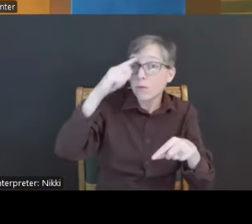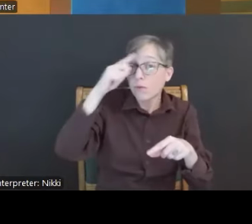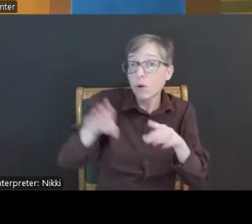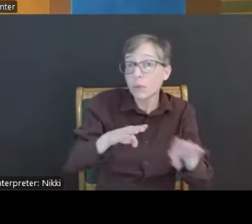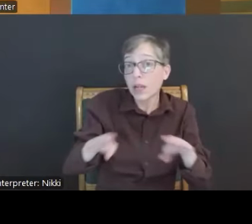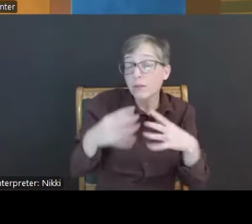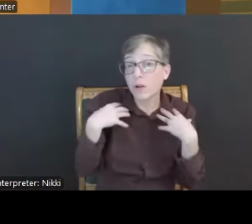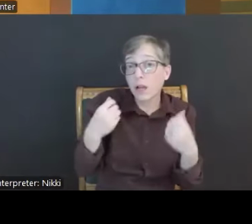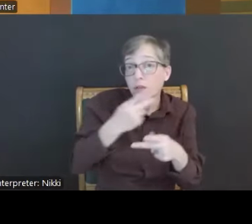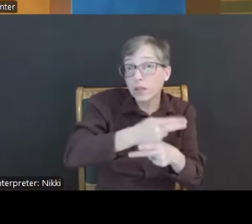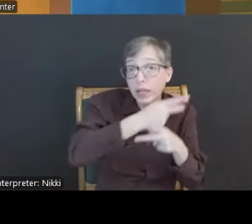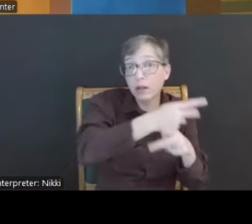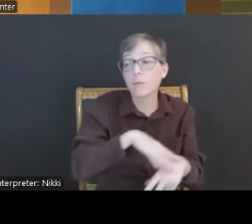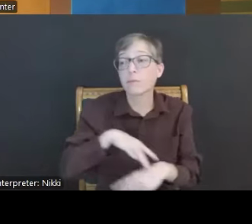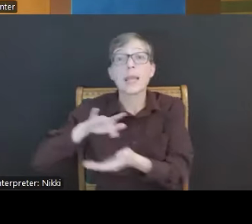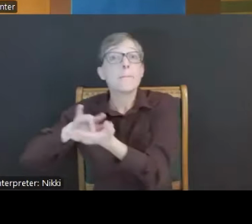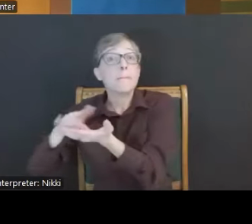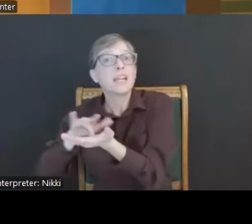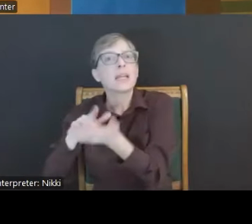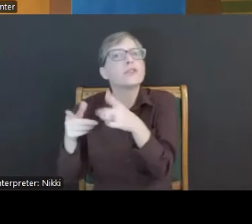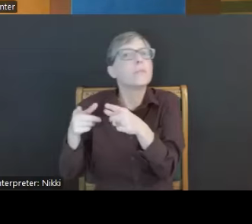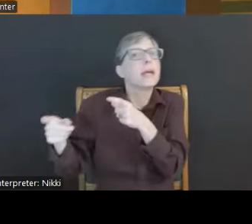management was big in the black and brown Community because that's how they felt like